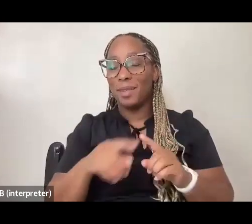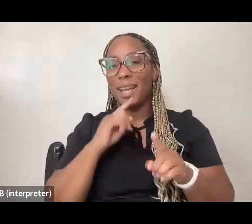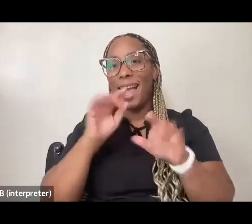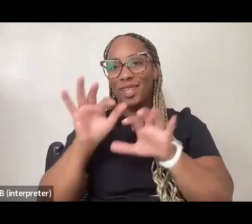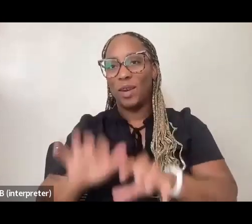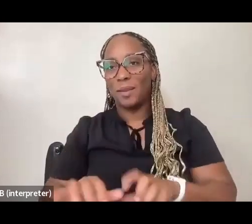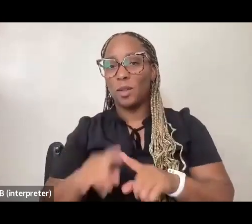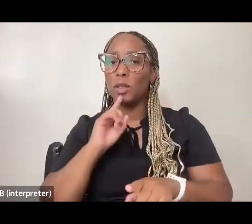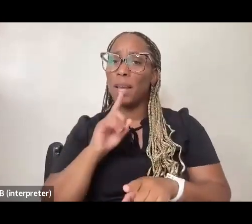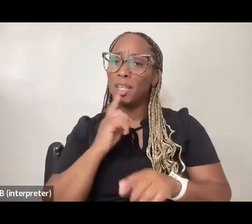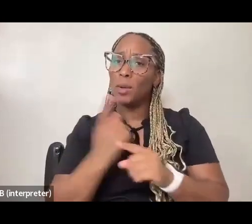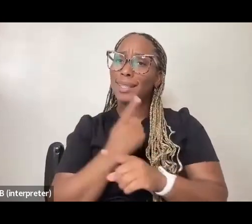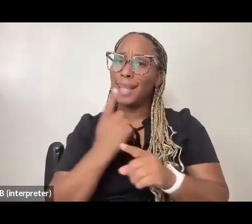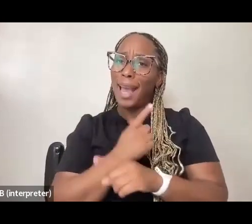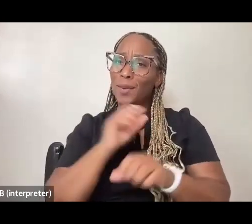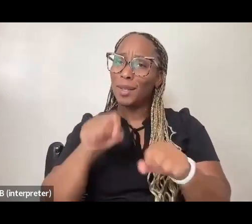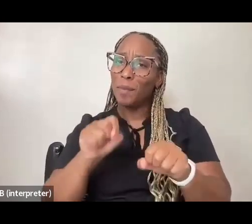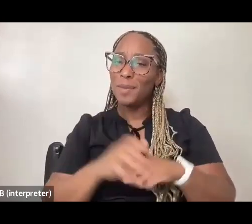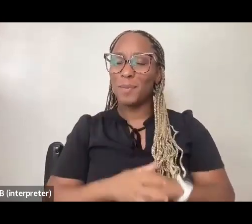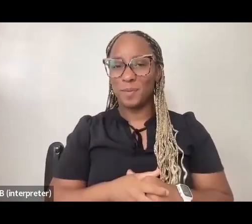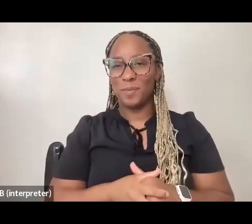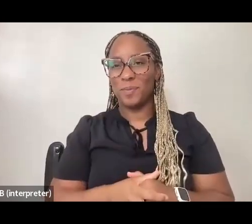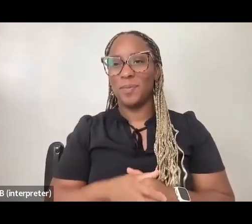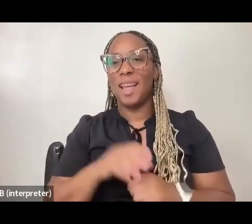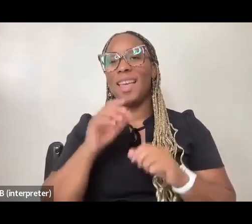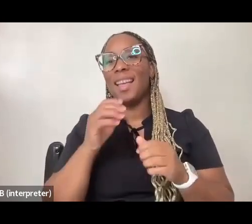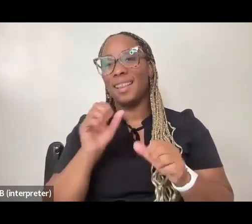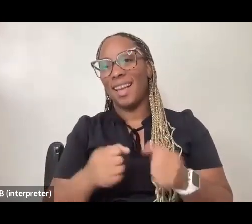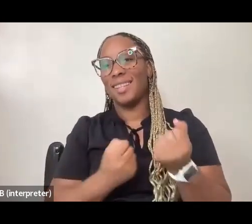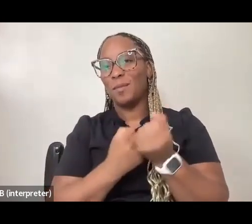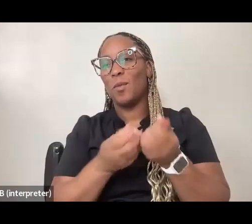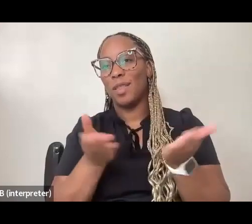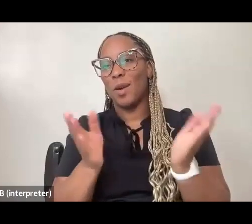to support your whole audience. To edit captions within zoom,